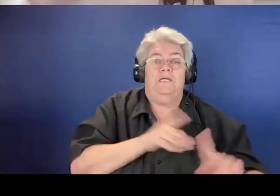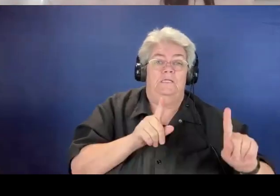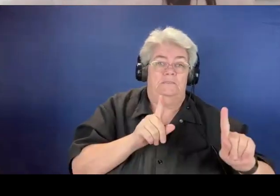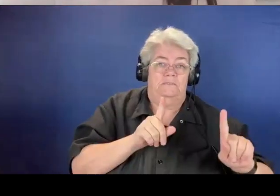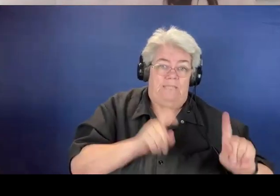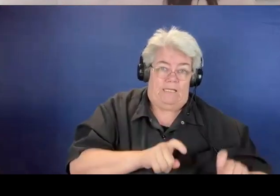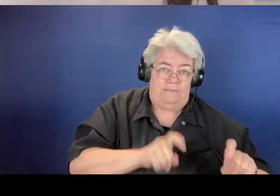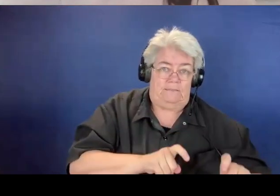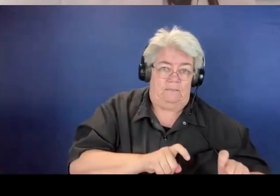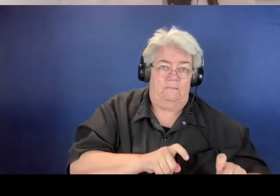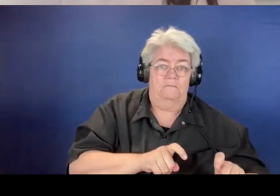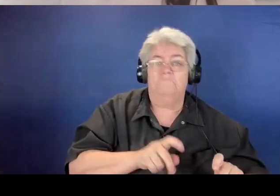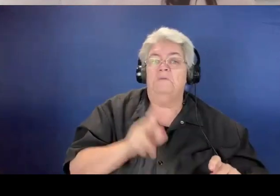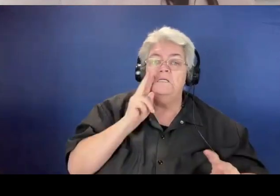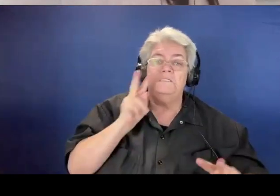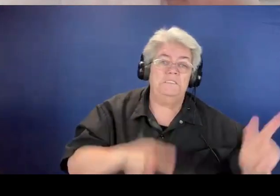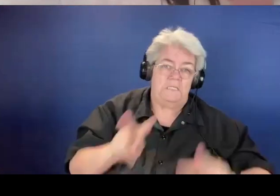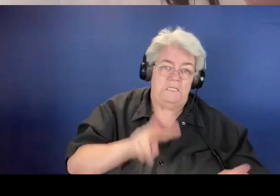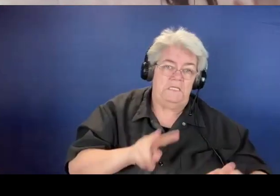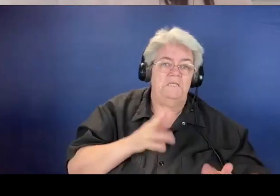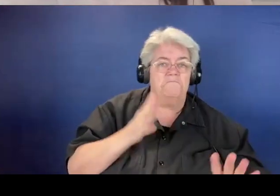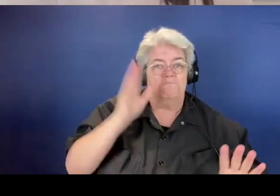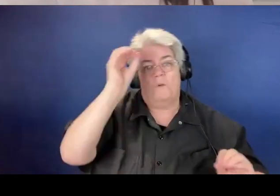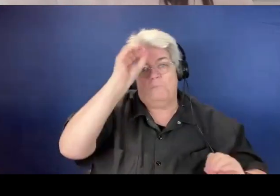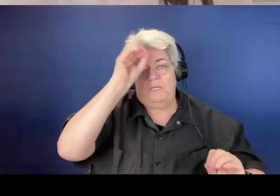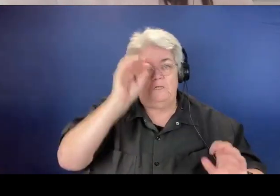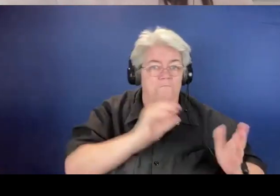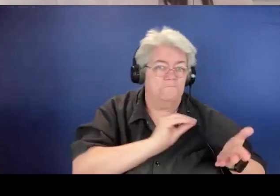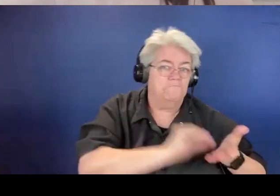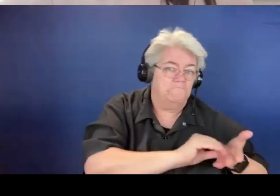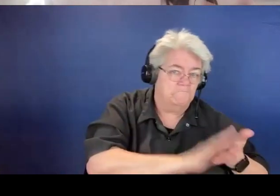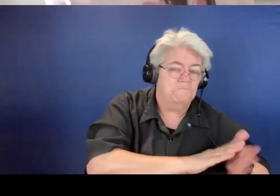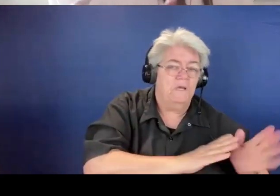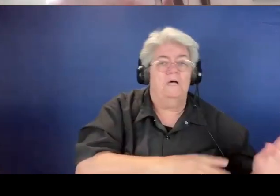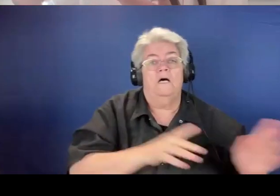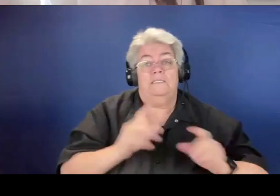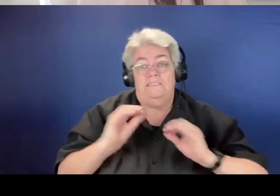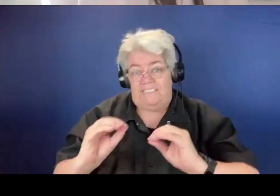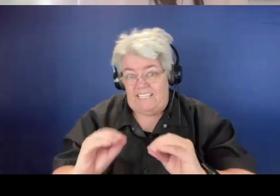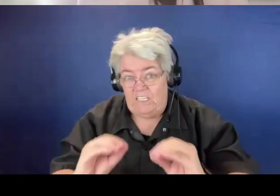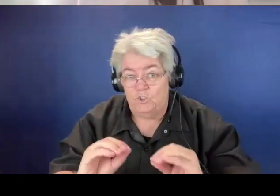mediated language experience, help that child develop strategies, observe that